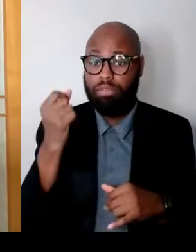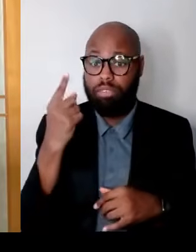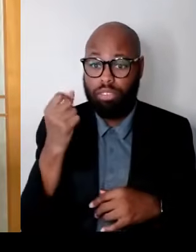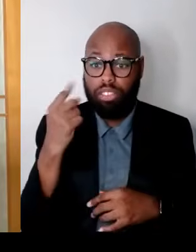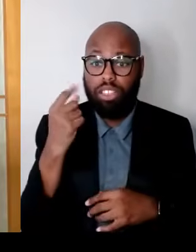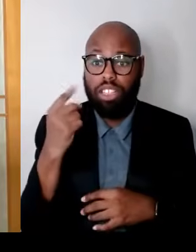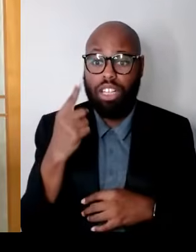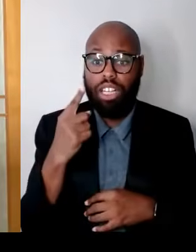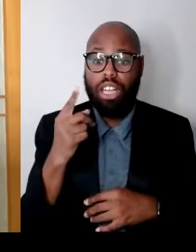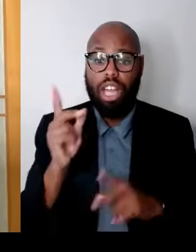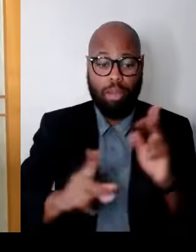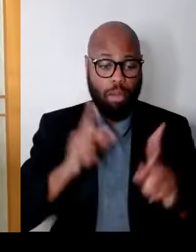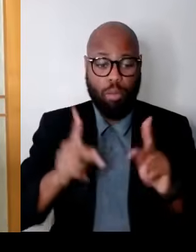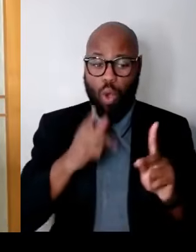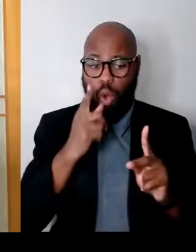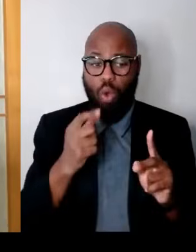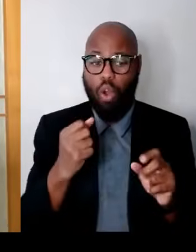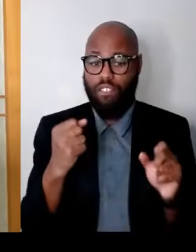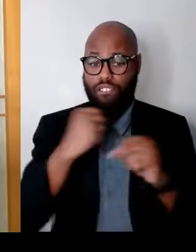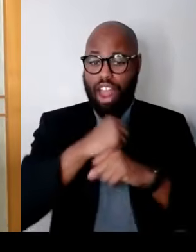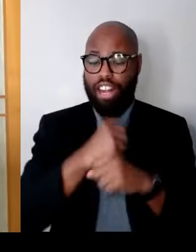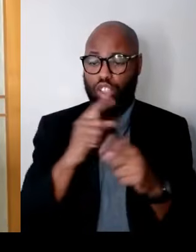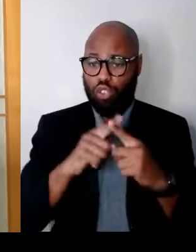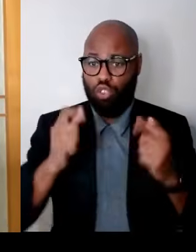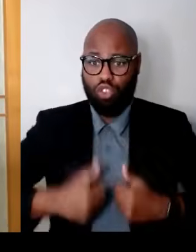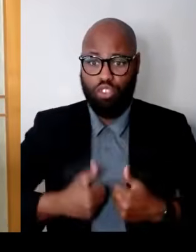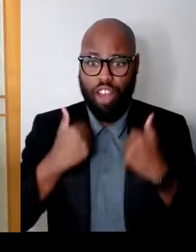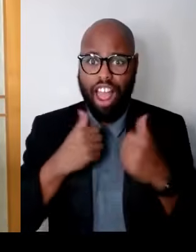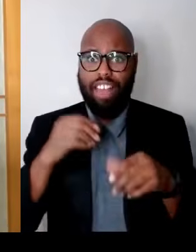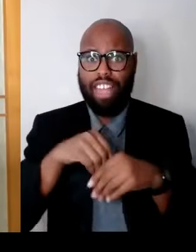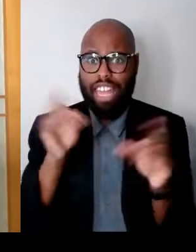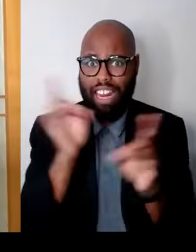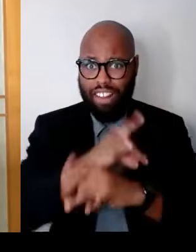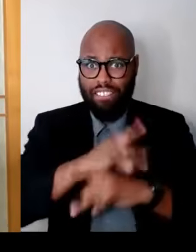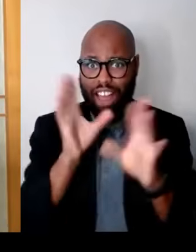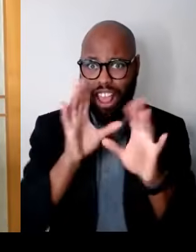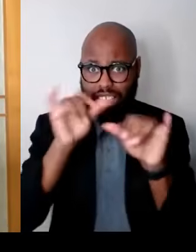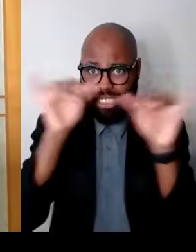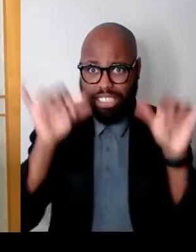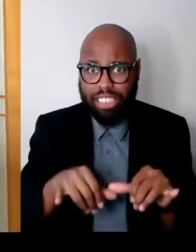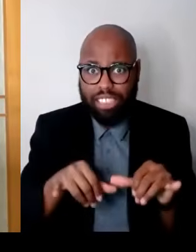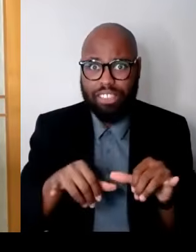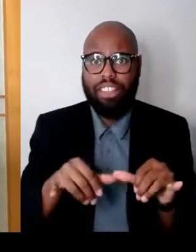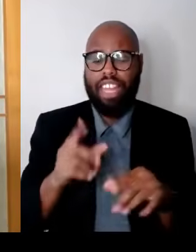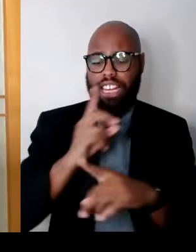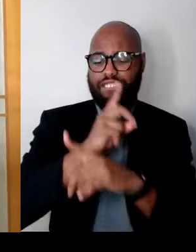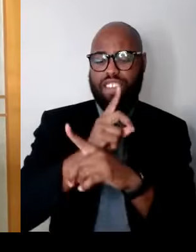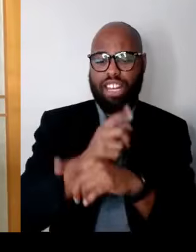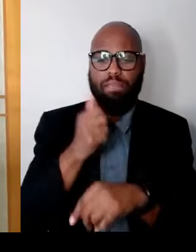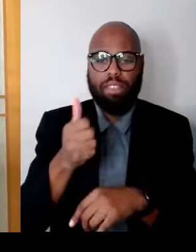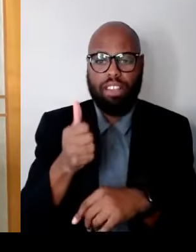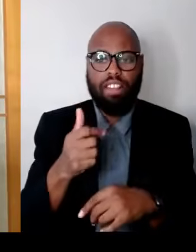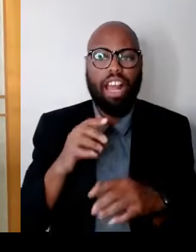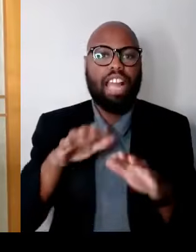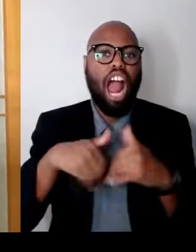to survive in such a violent system, they're defending themselves. That's how they respond by protecting each other.